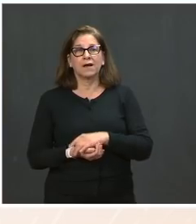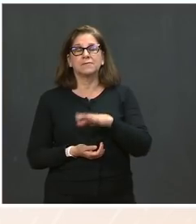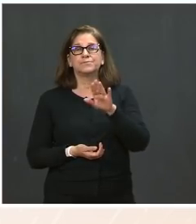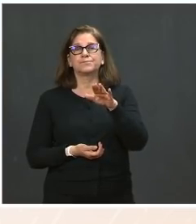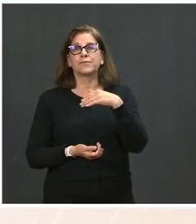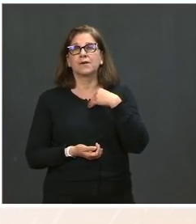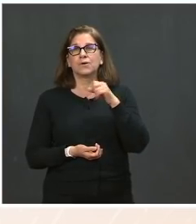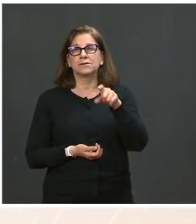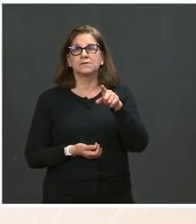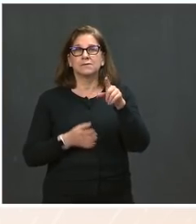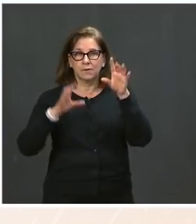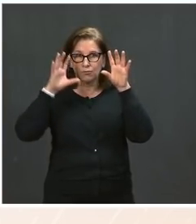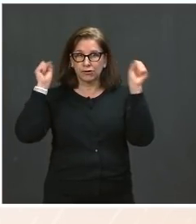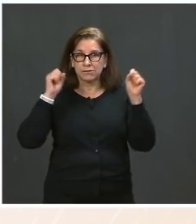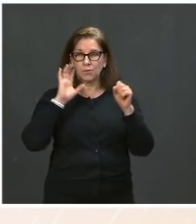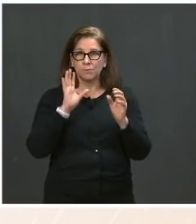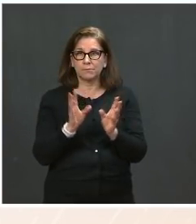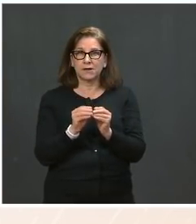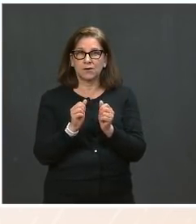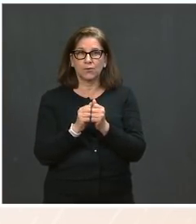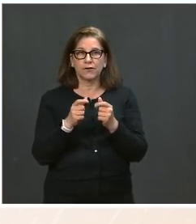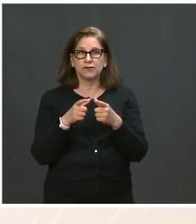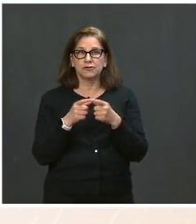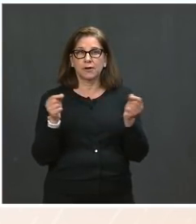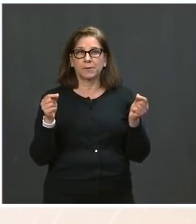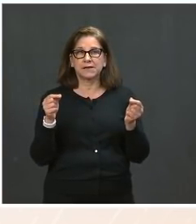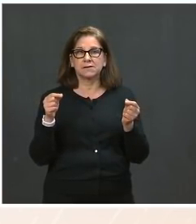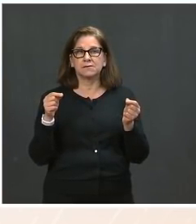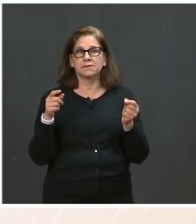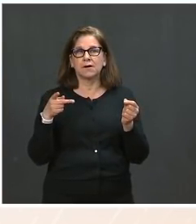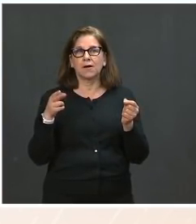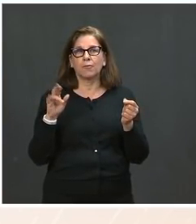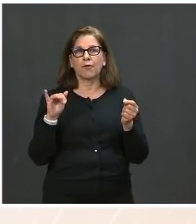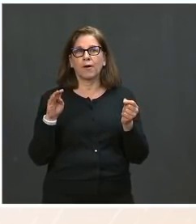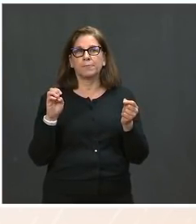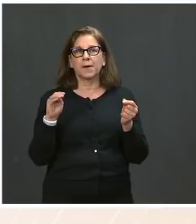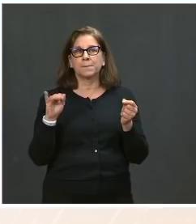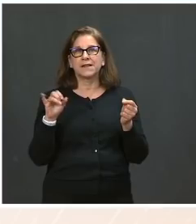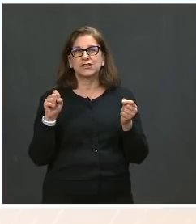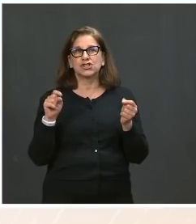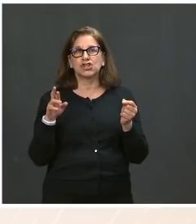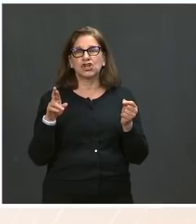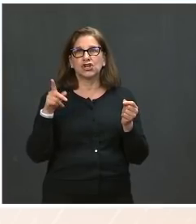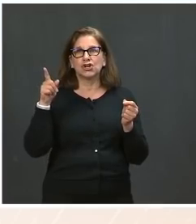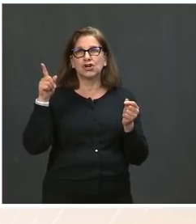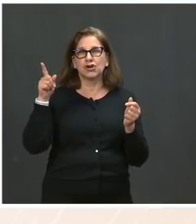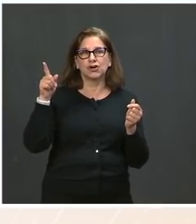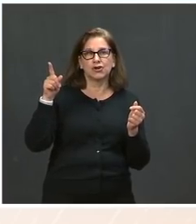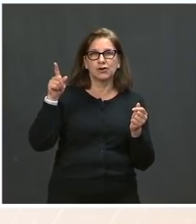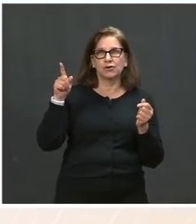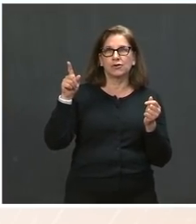And I'm wondering if he'll ask Japan to place restrictions on exports of semiconductor chips to China. Ms. Psaki: Well, he is meeting